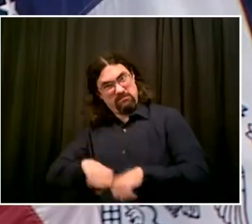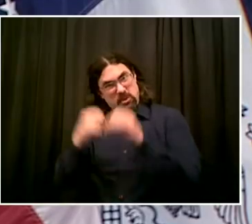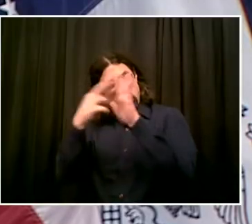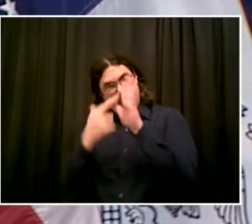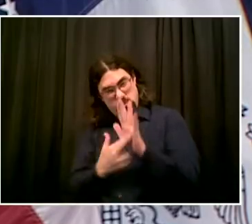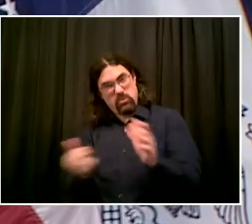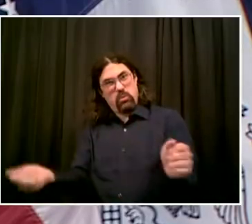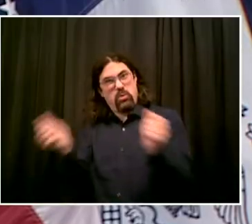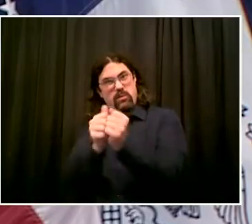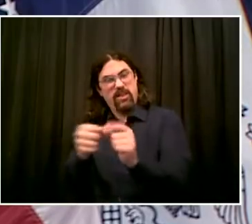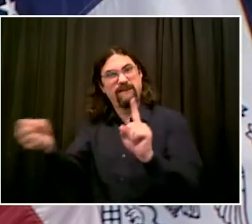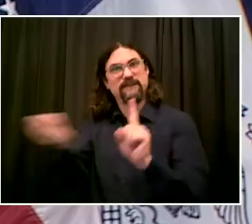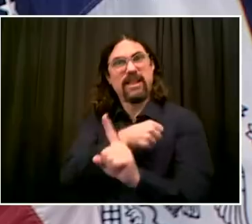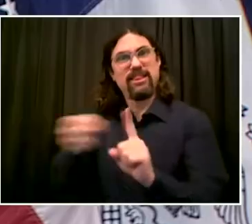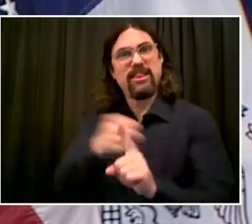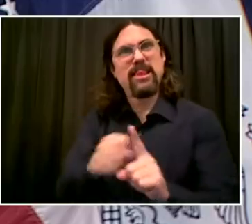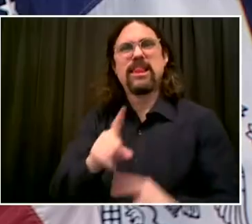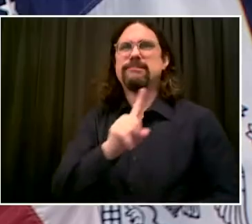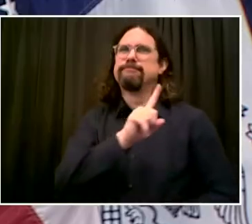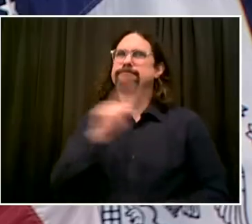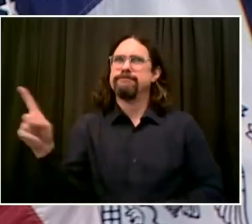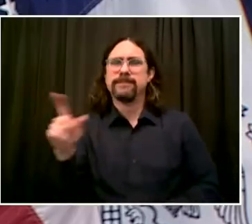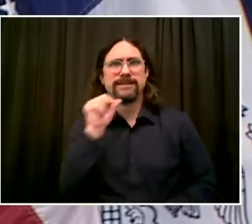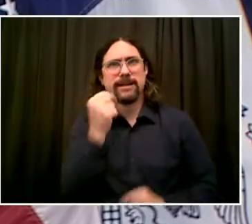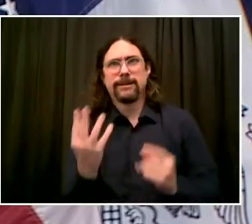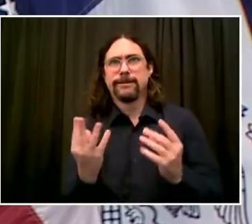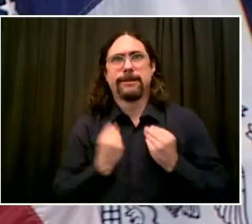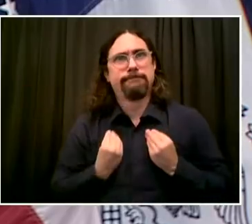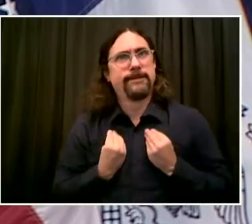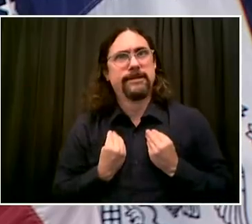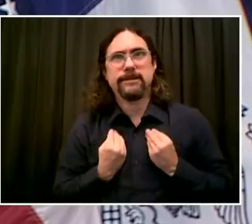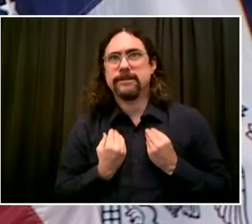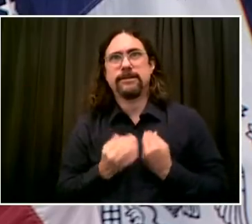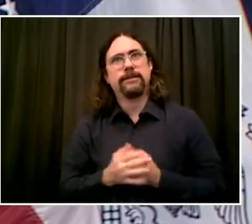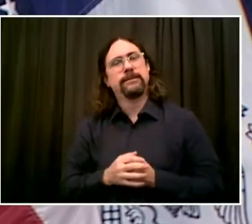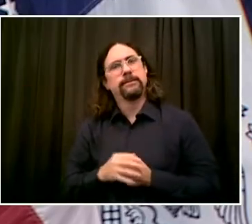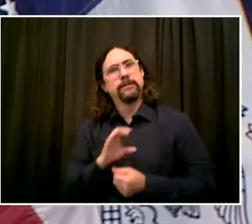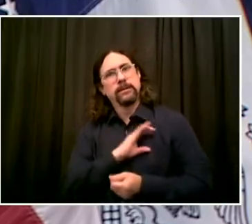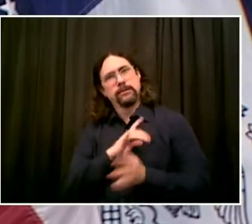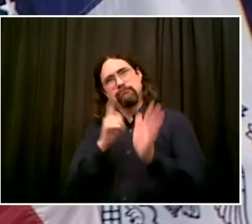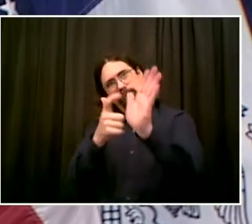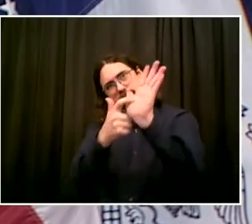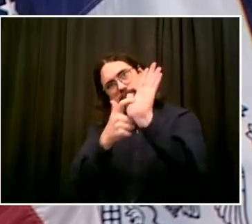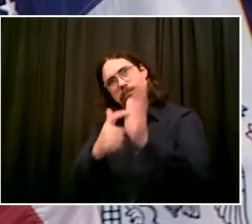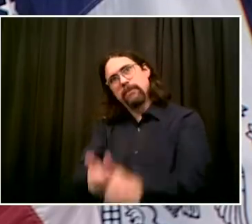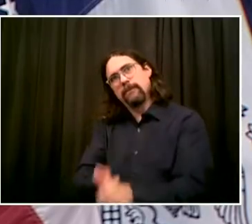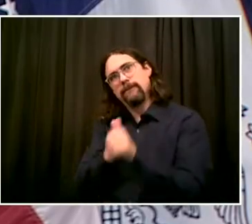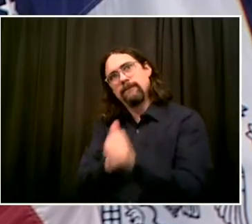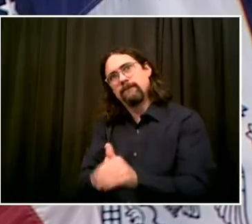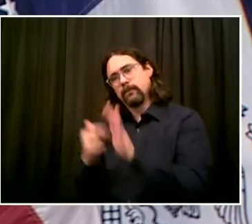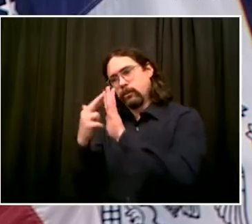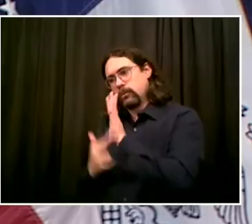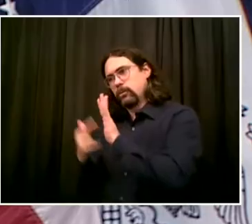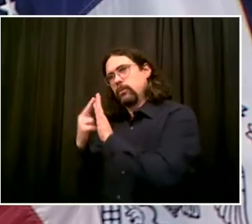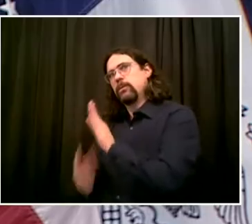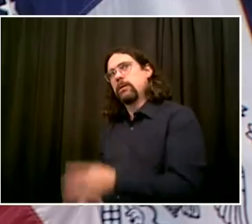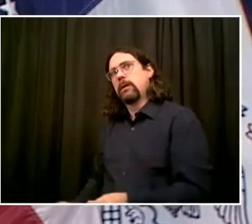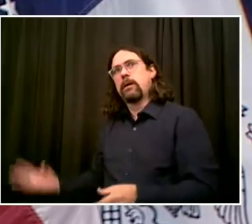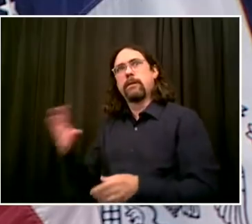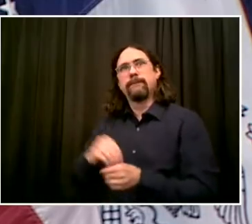TE HRULES. WE NEED TO BE CONSTANTLY AWARE OF THE HIGH STDAANR ADND TO